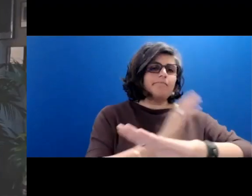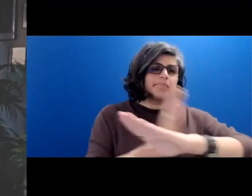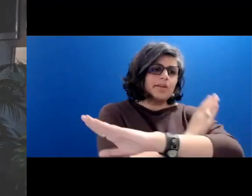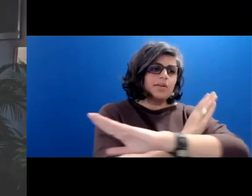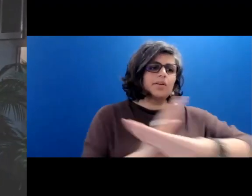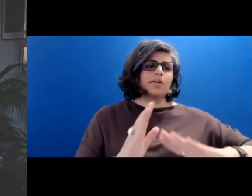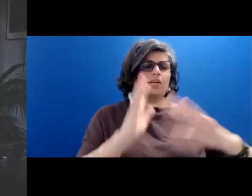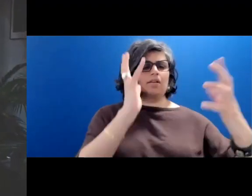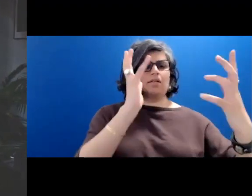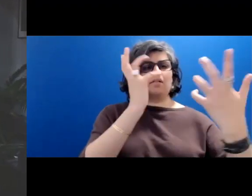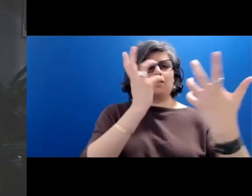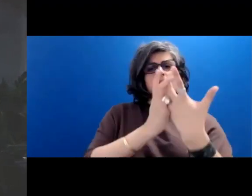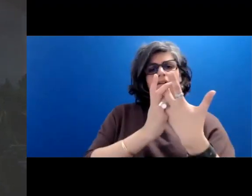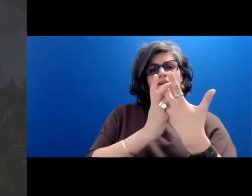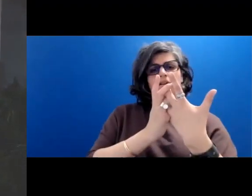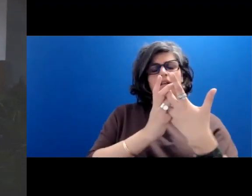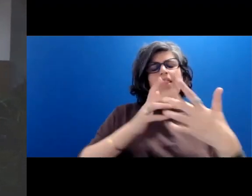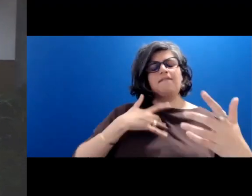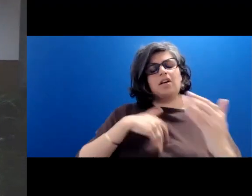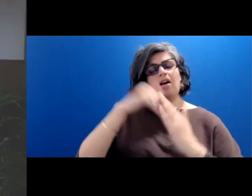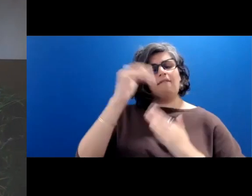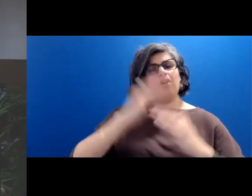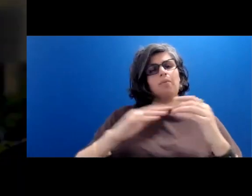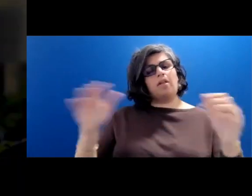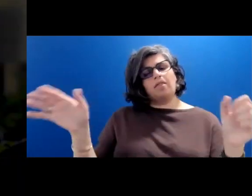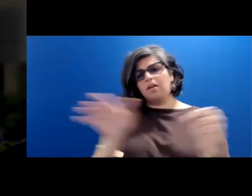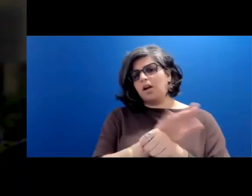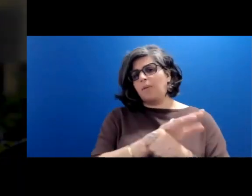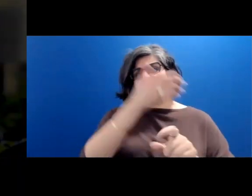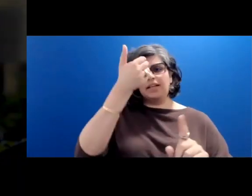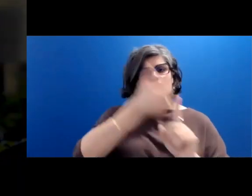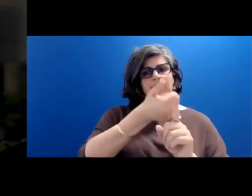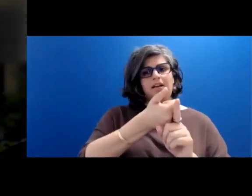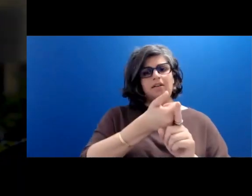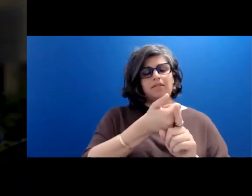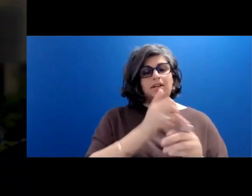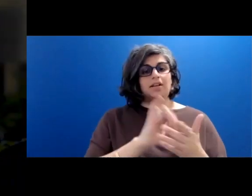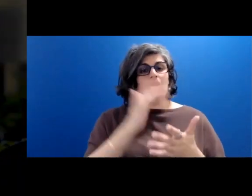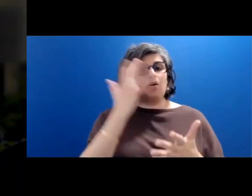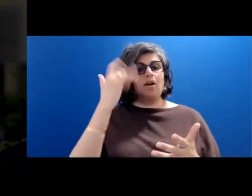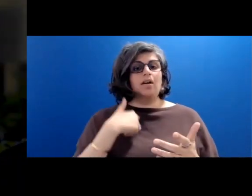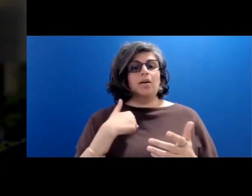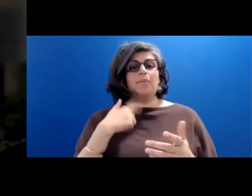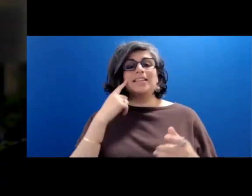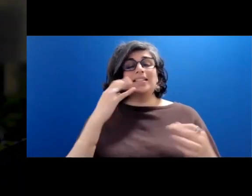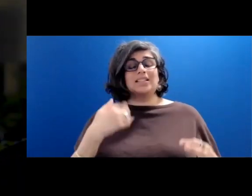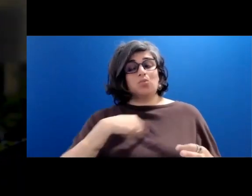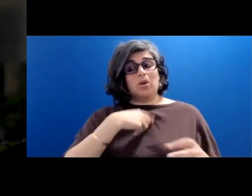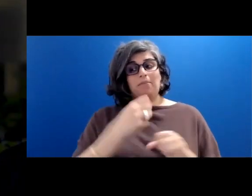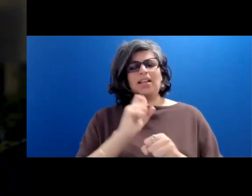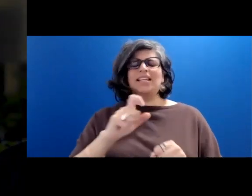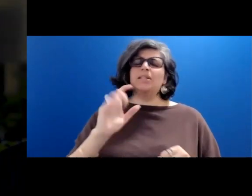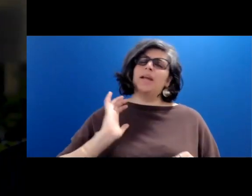where they feel like their complete self. And that's why informed consent is so important because the decisions that we make need to be about us